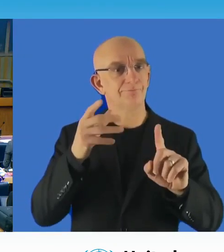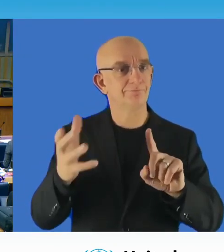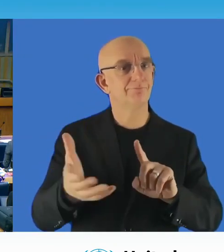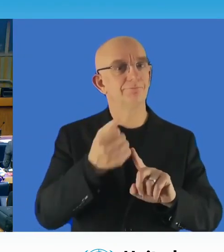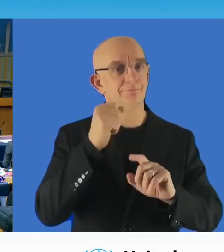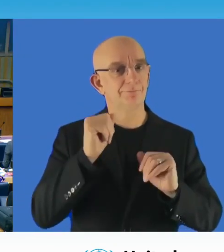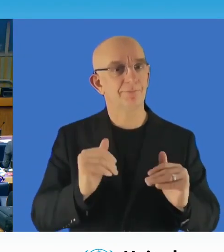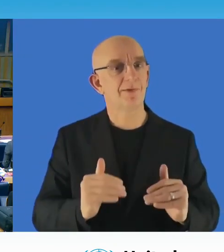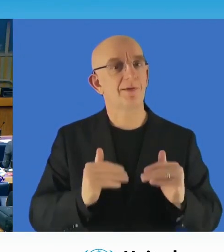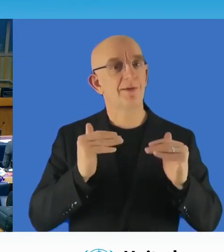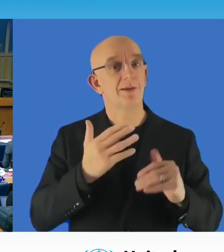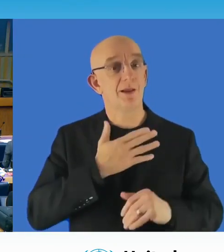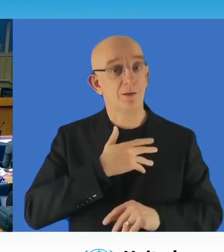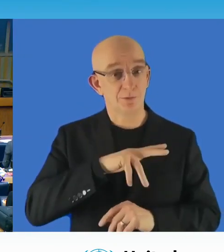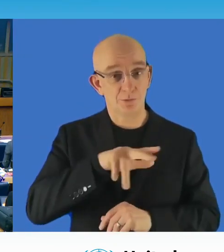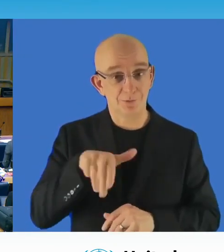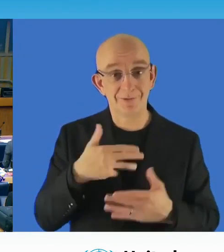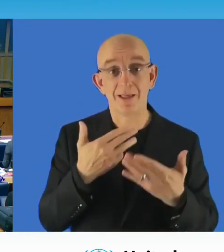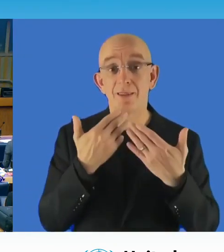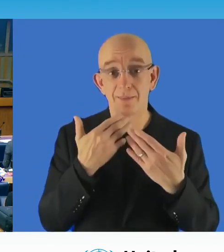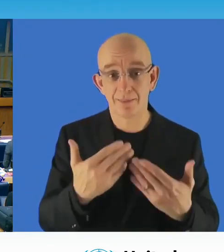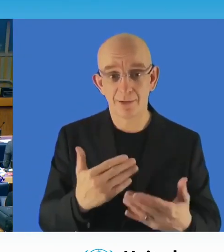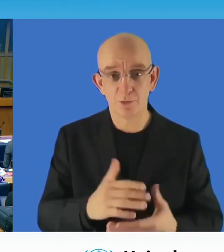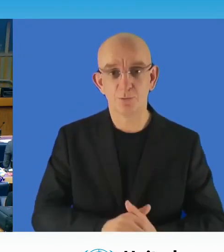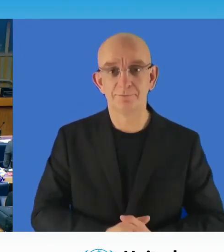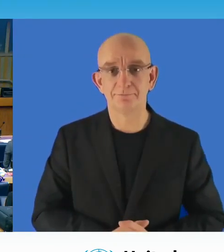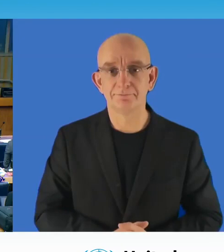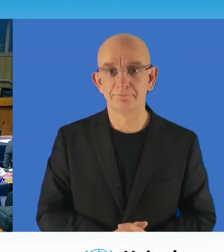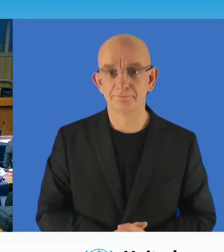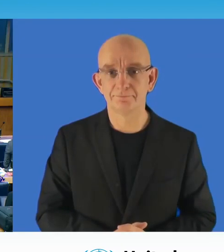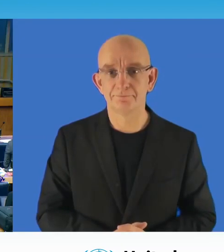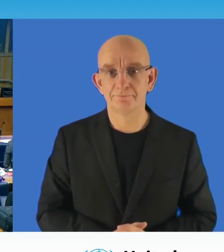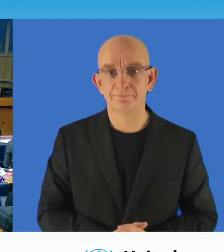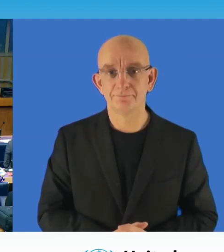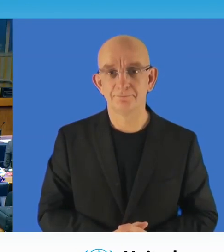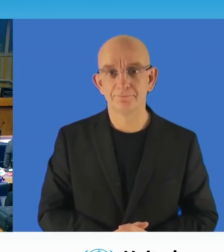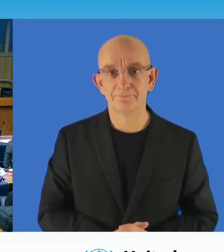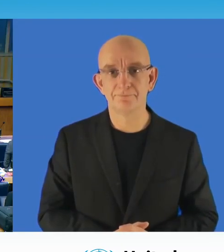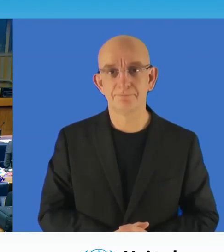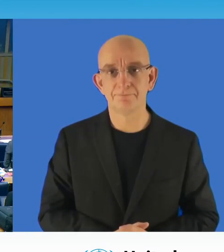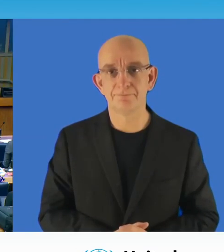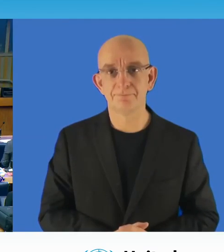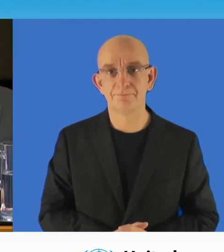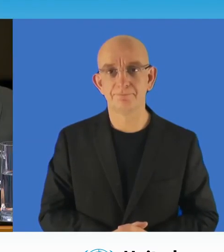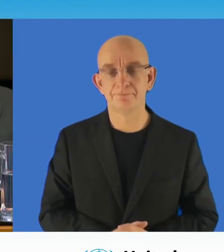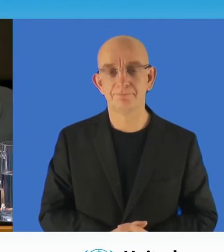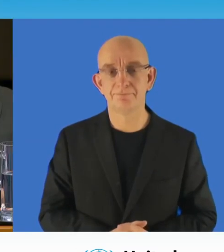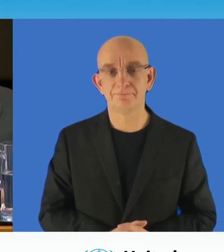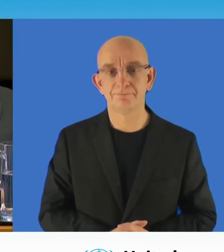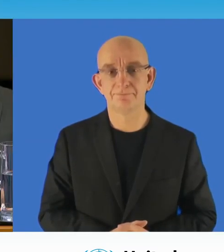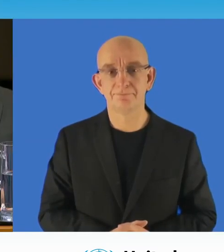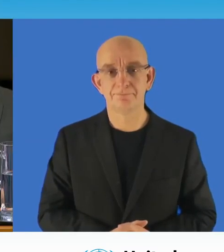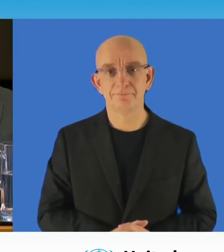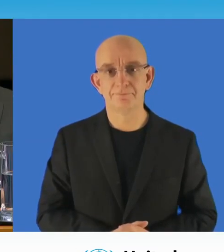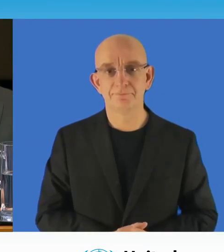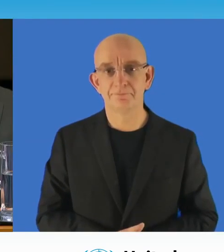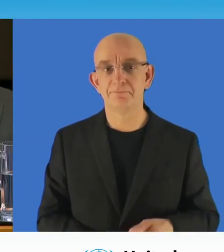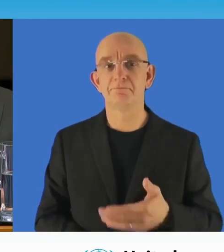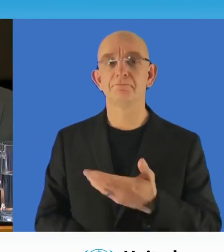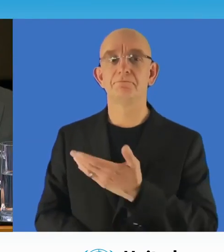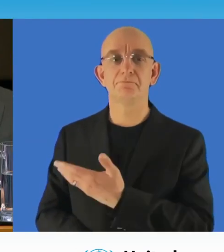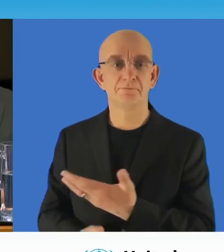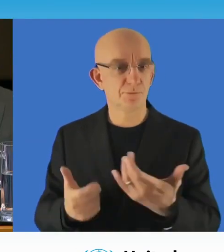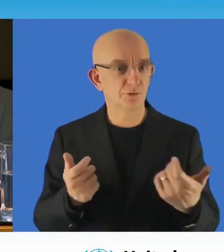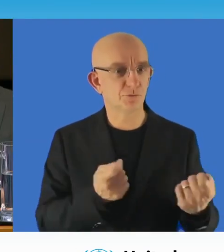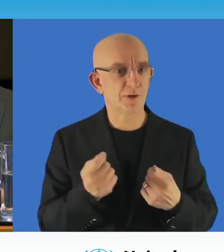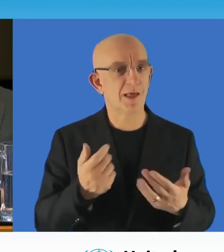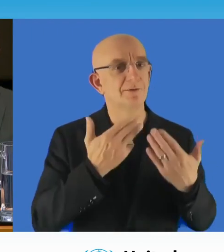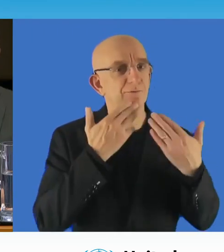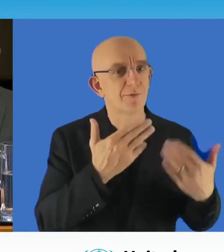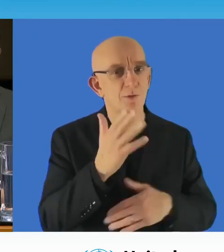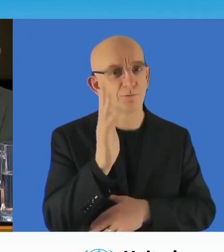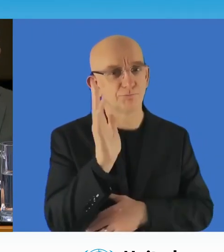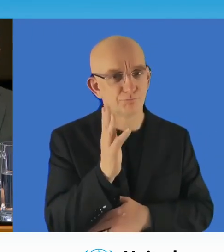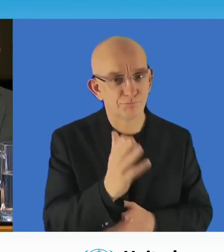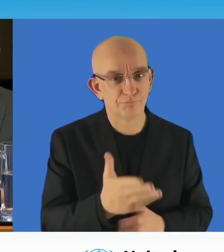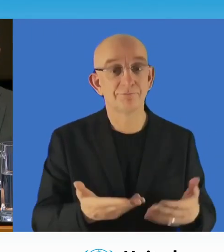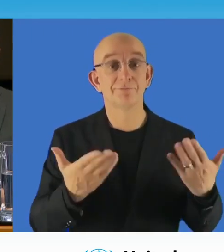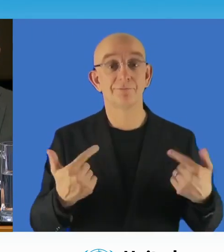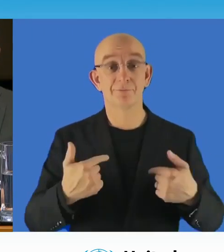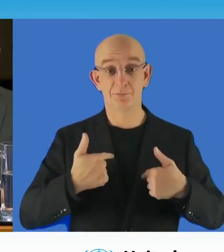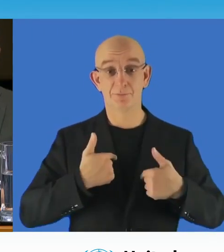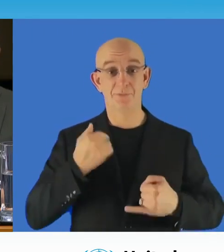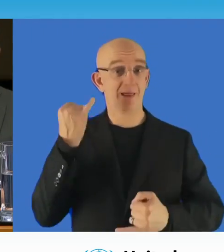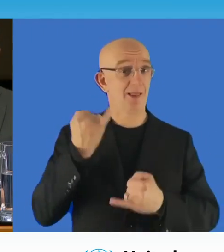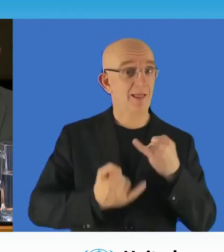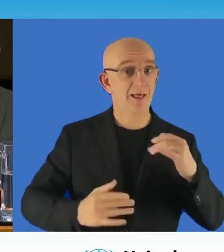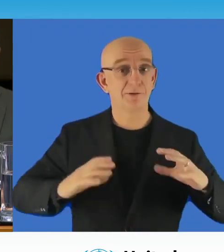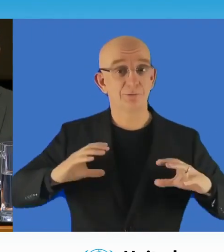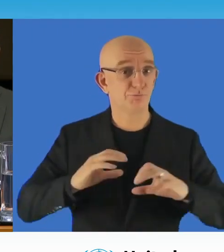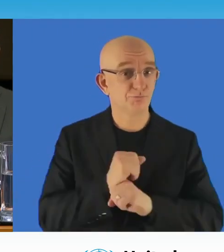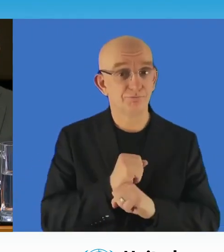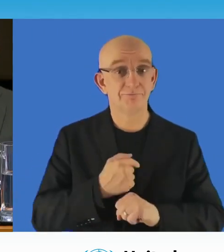you thank you uh sugara for your your remarks and before I deliver my closing remarks I would